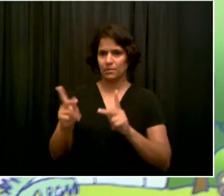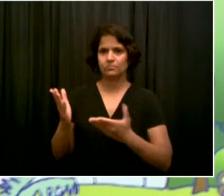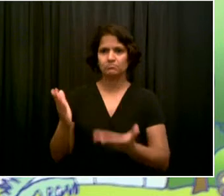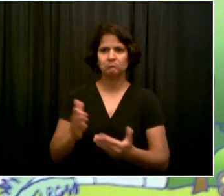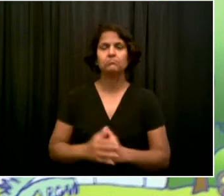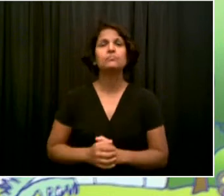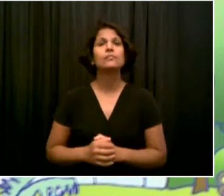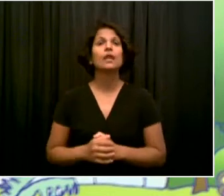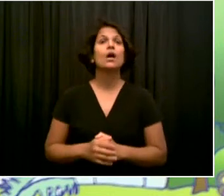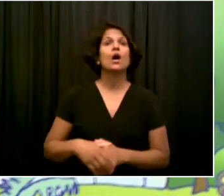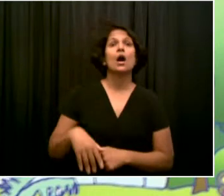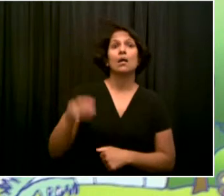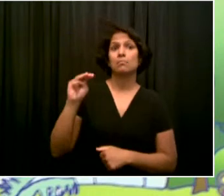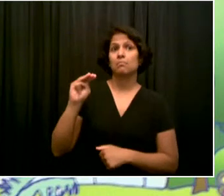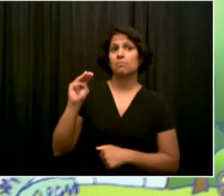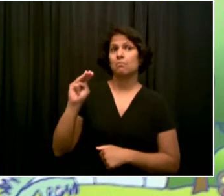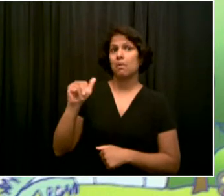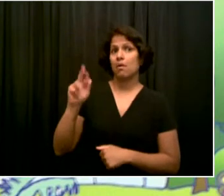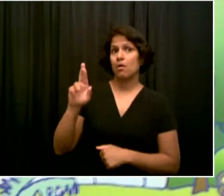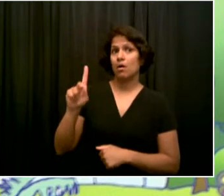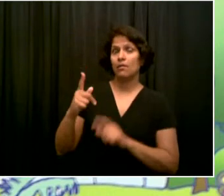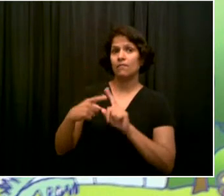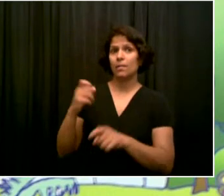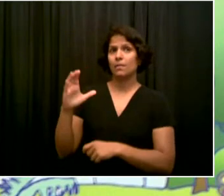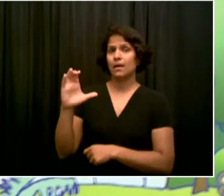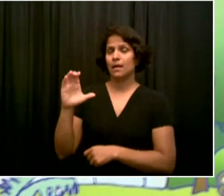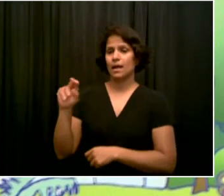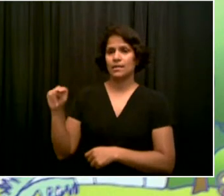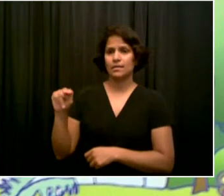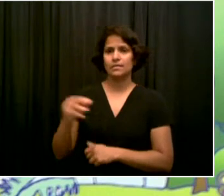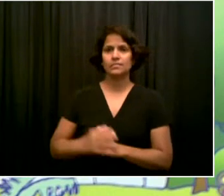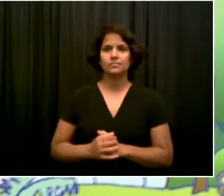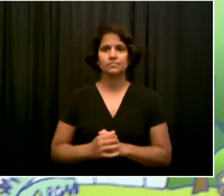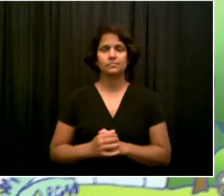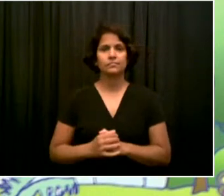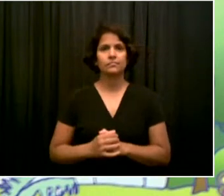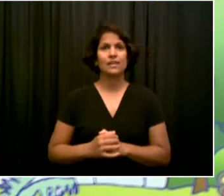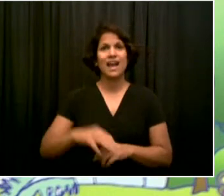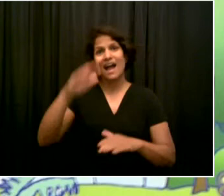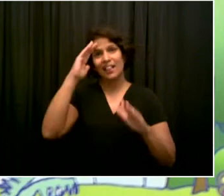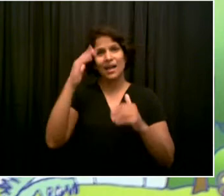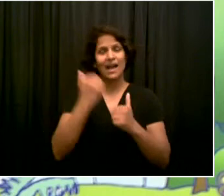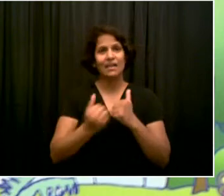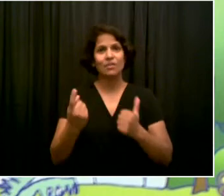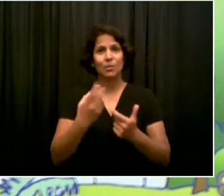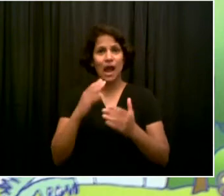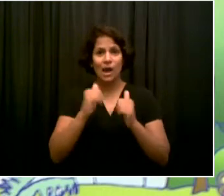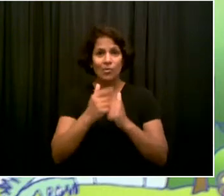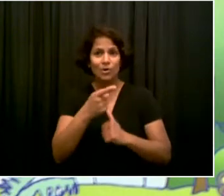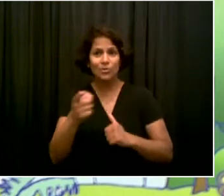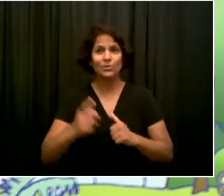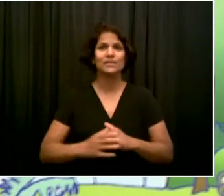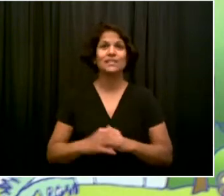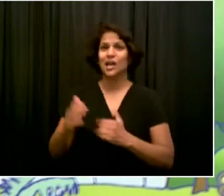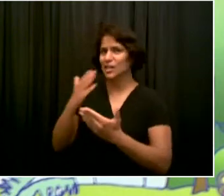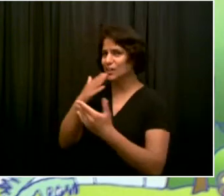IN OUR TOOLBOX BUT REALLY FOCUS ON VACCINATION. WE HAVE TIME FOR TWO MORE QUESTIONS TODAY. OUR NEXT QUESTION GOES TO